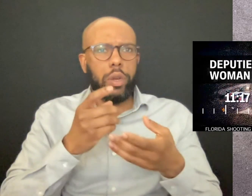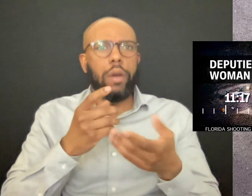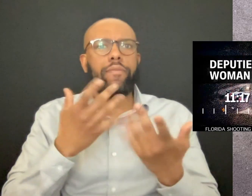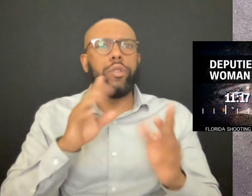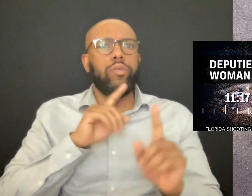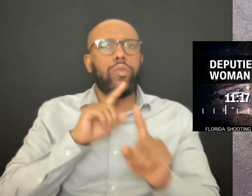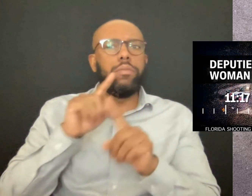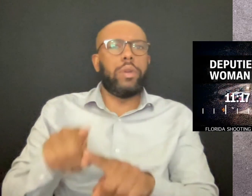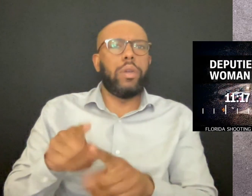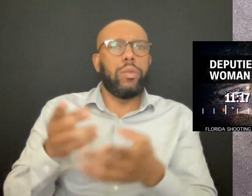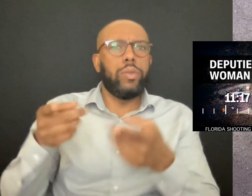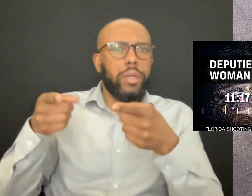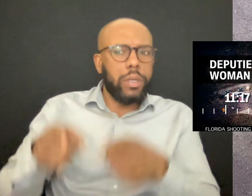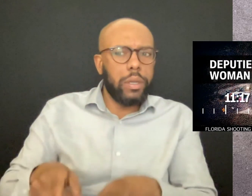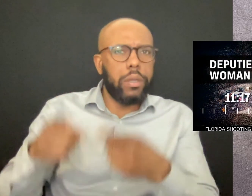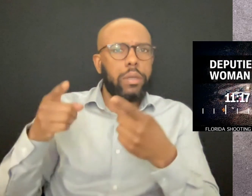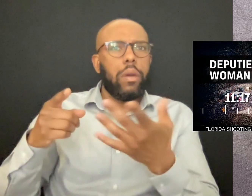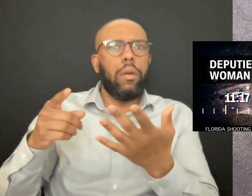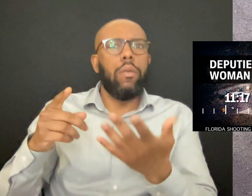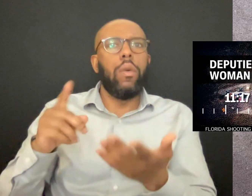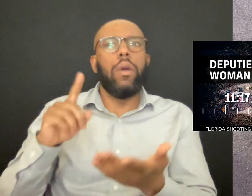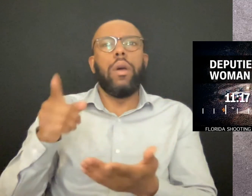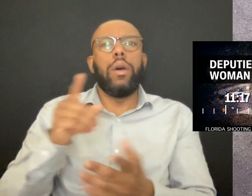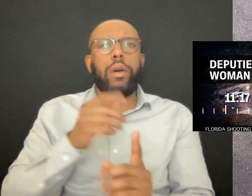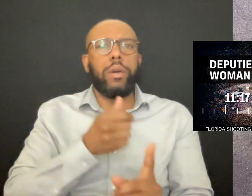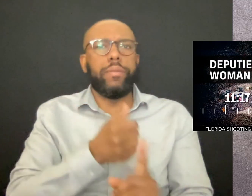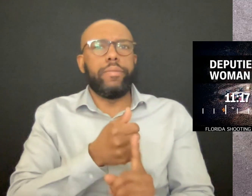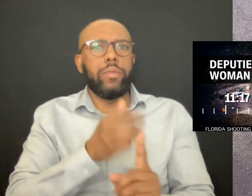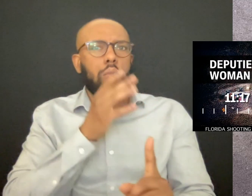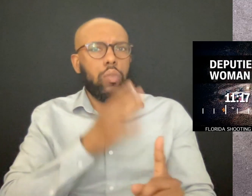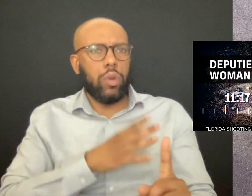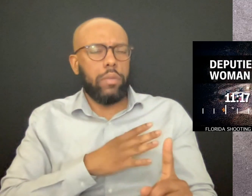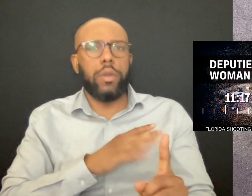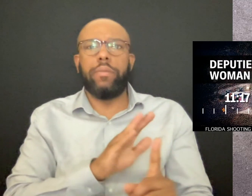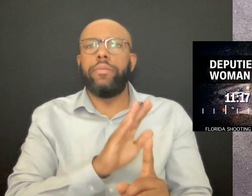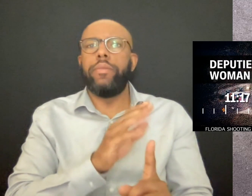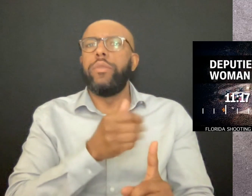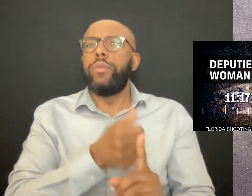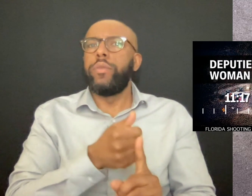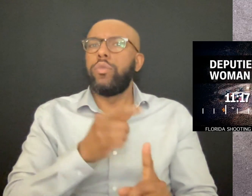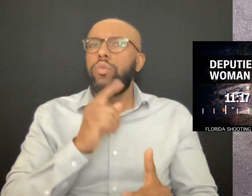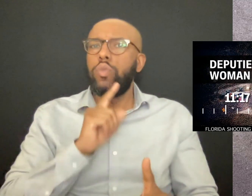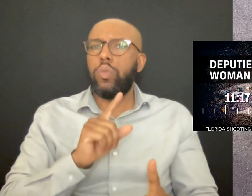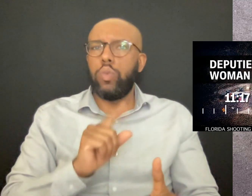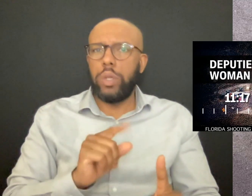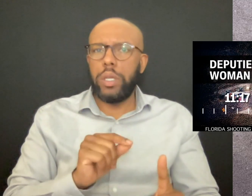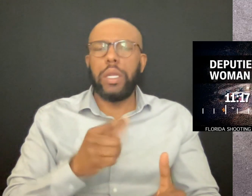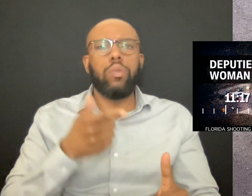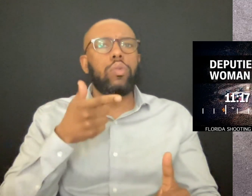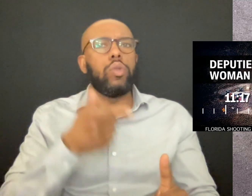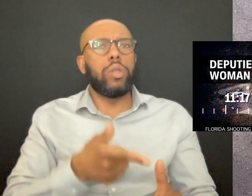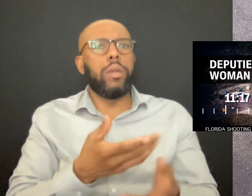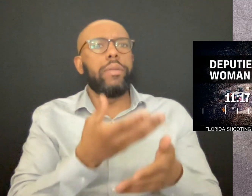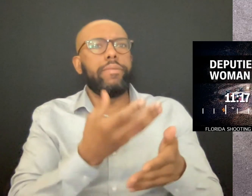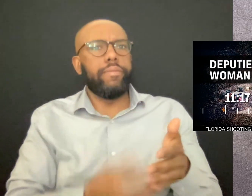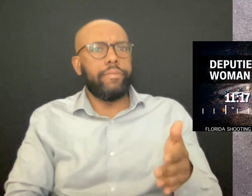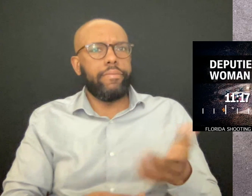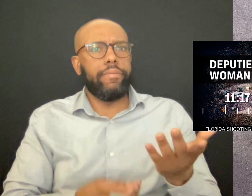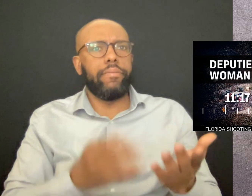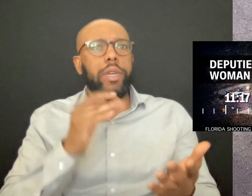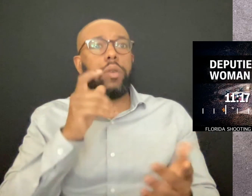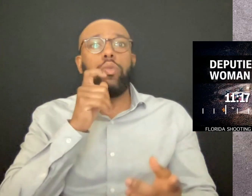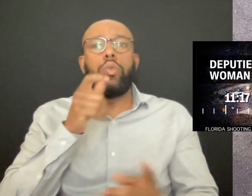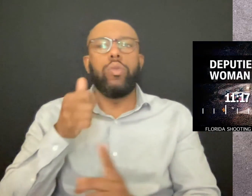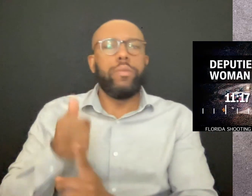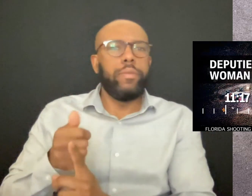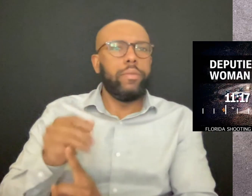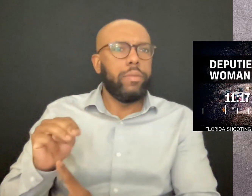deputies responded to an incident where a woman in her 20s was shot and killed allegedly by Moses